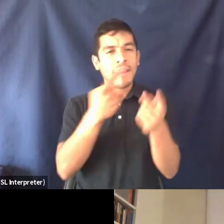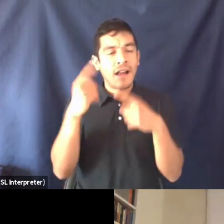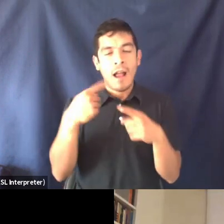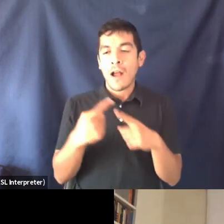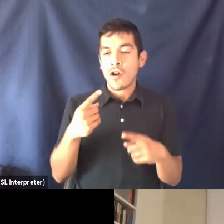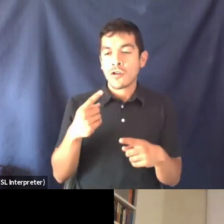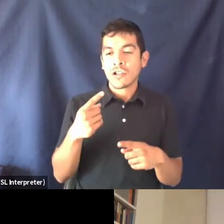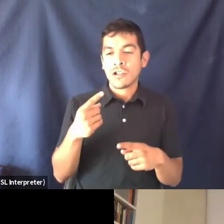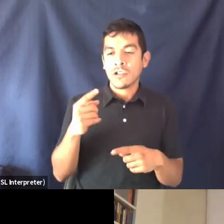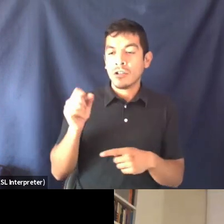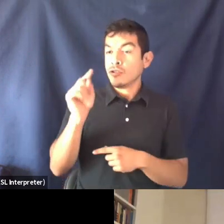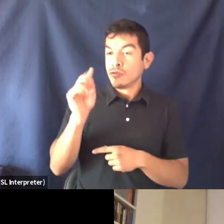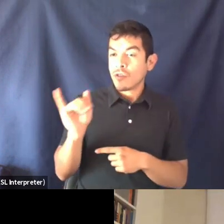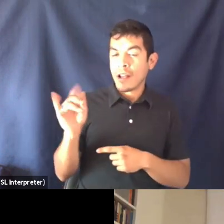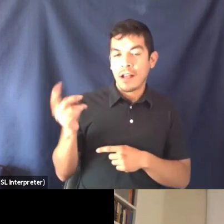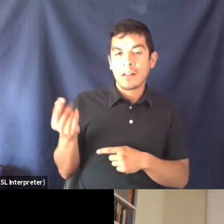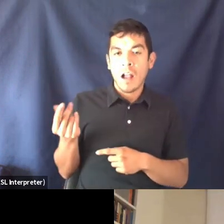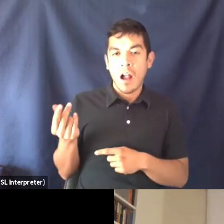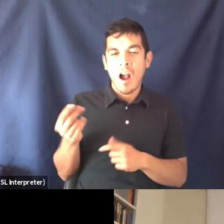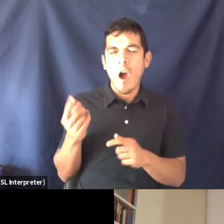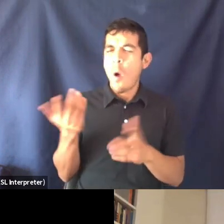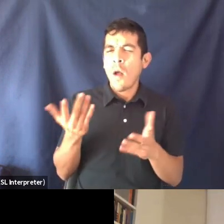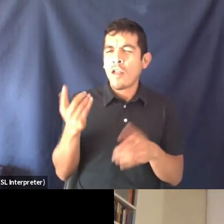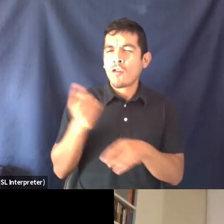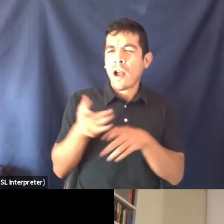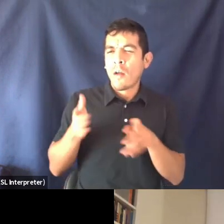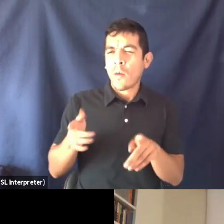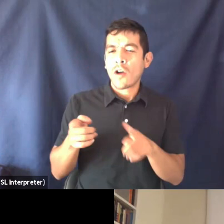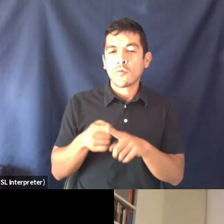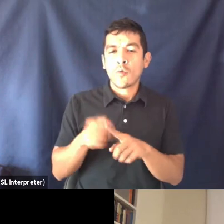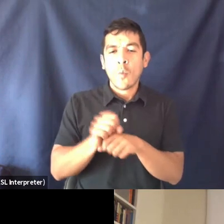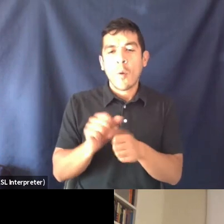with other animals to be open enough and humble enough to realize